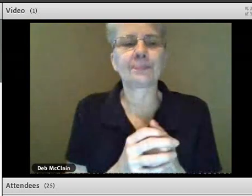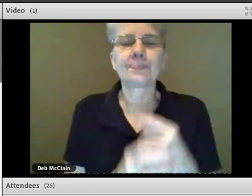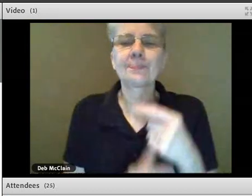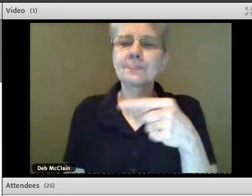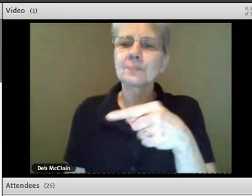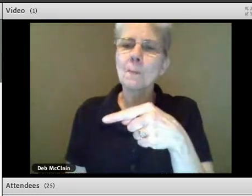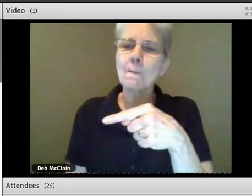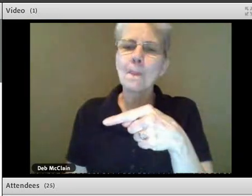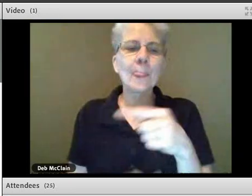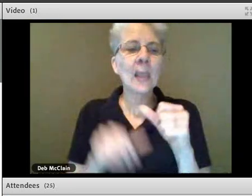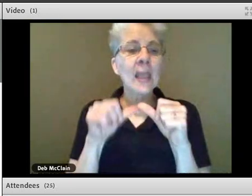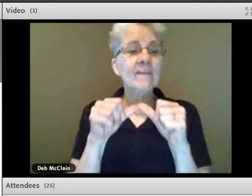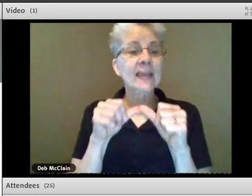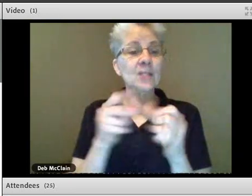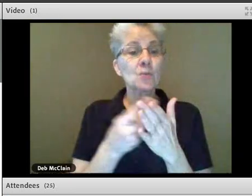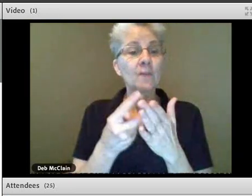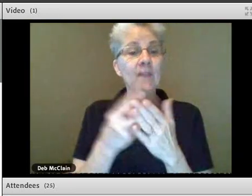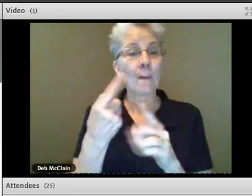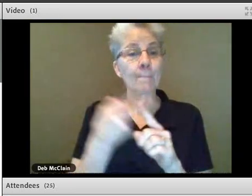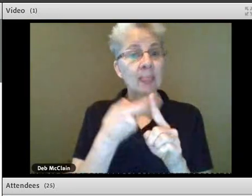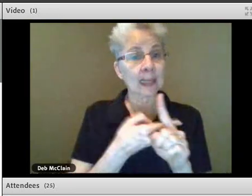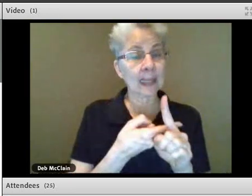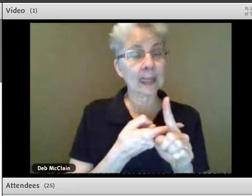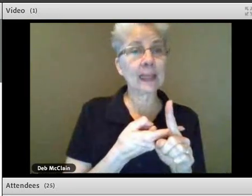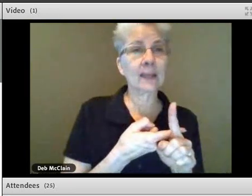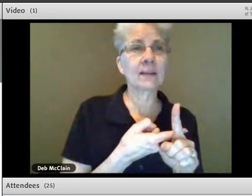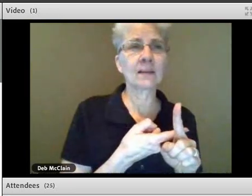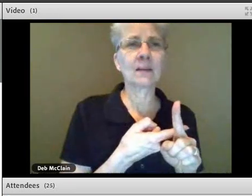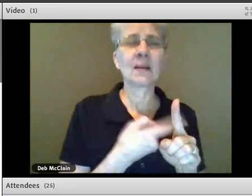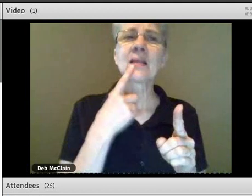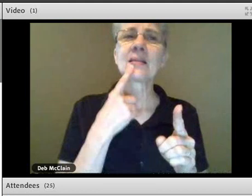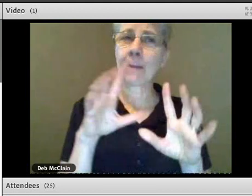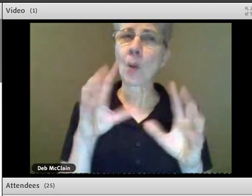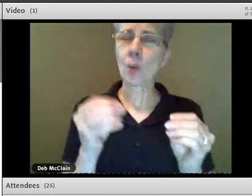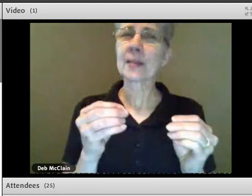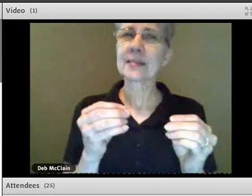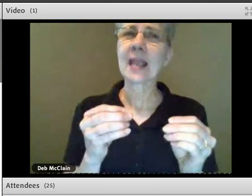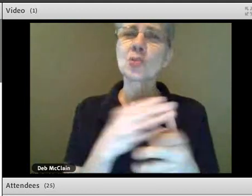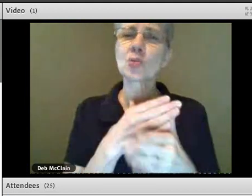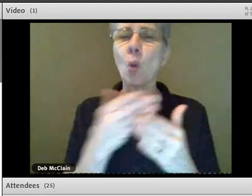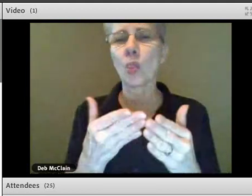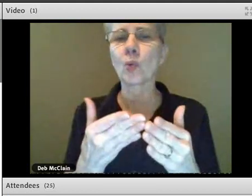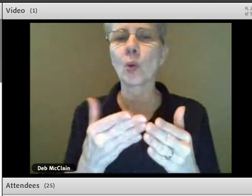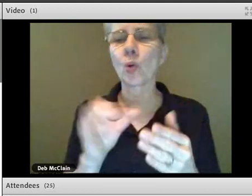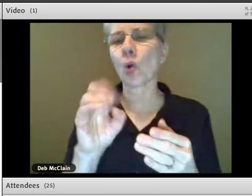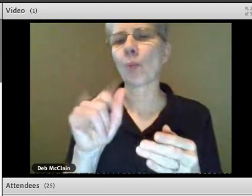Let's say they continue to fail month over month. Some organizations go through the corrective action route